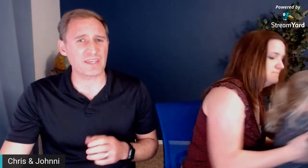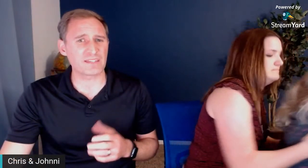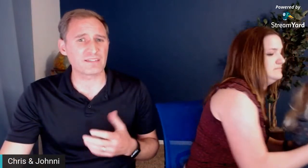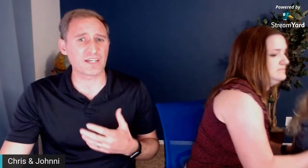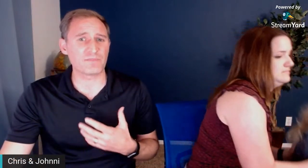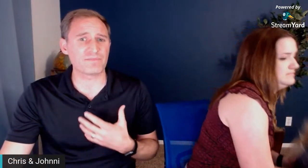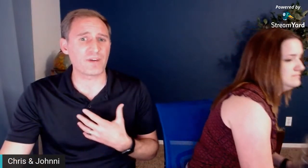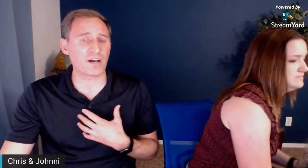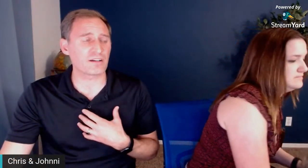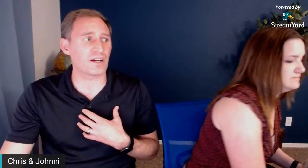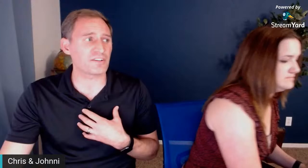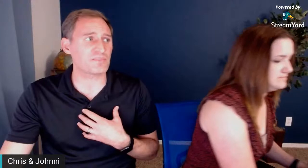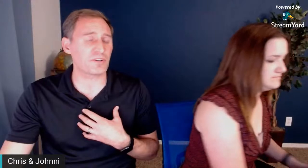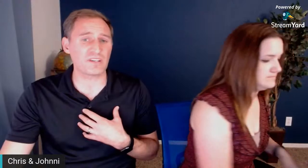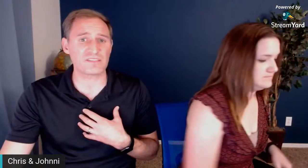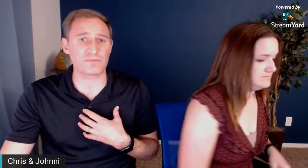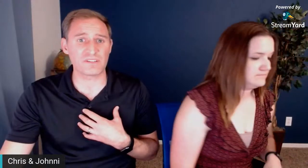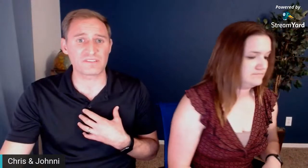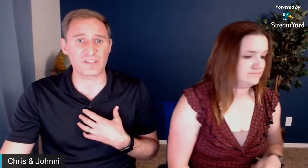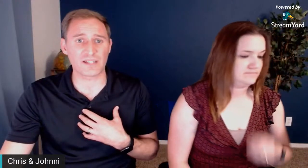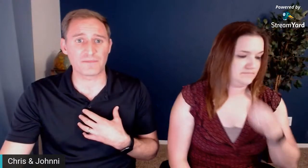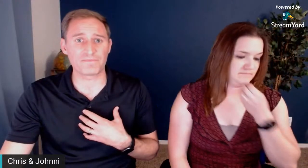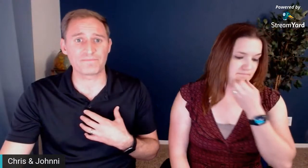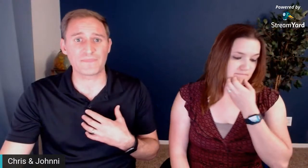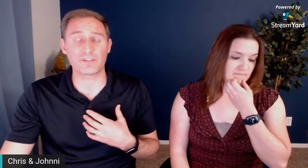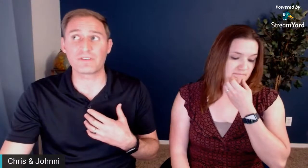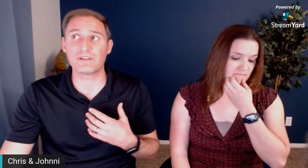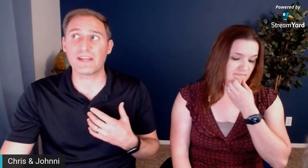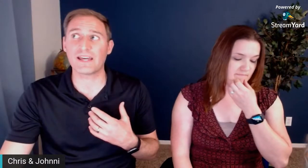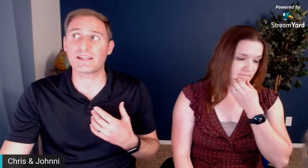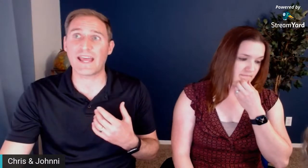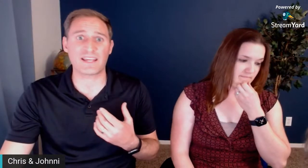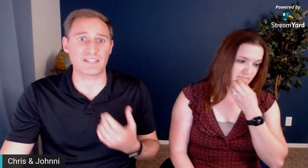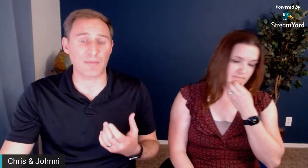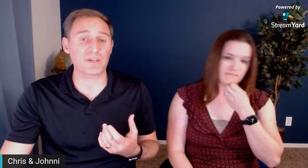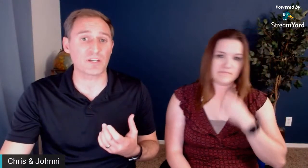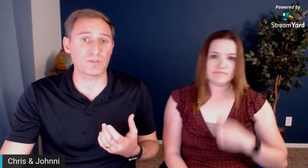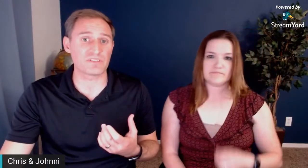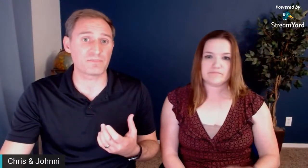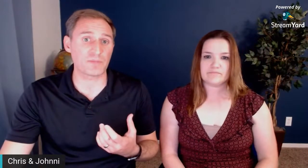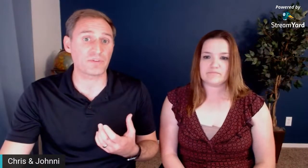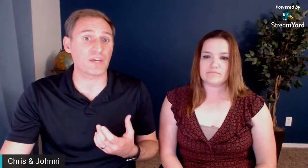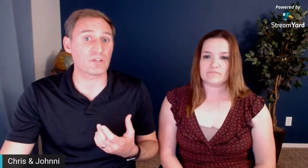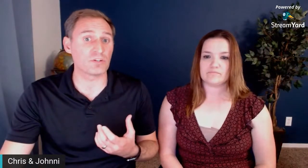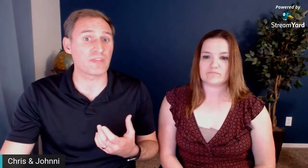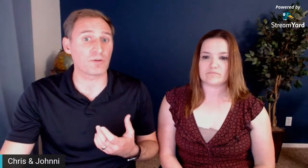and um our our experience was um you know not academic it was people that we knew that were